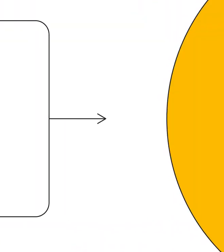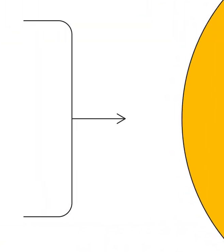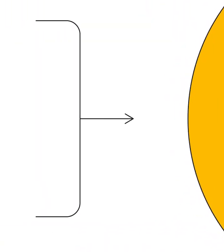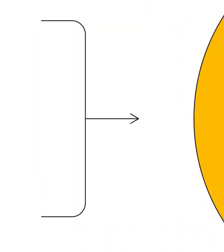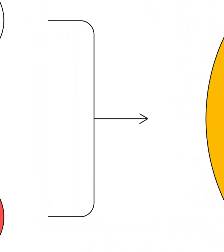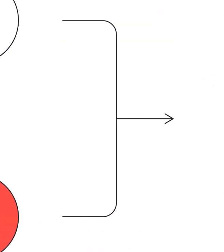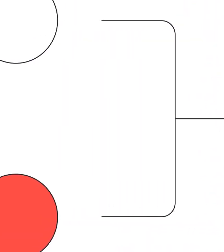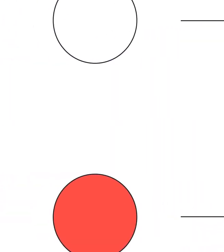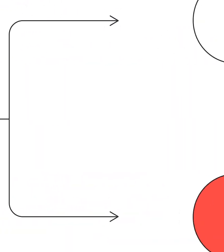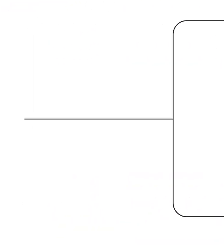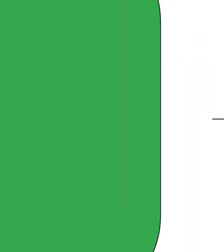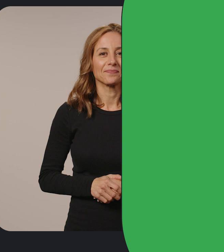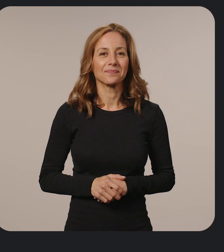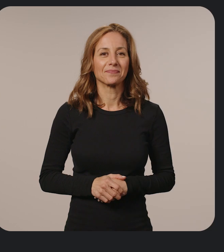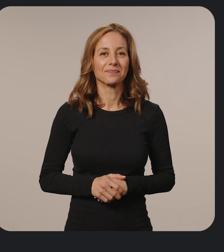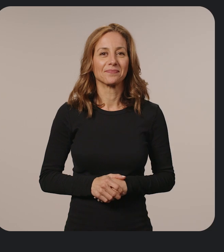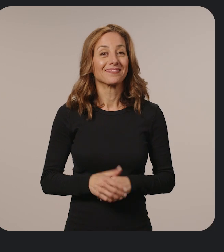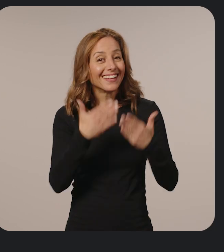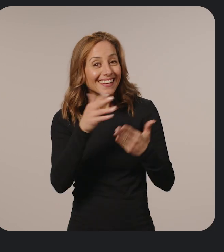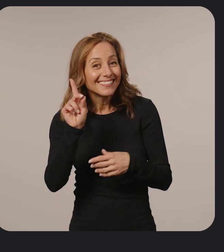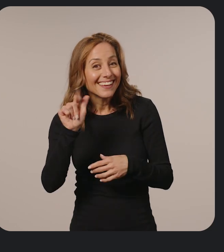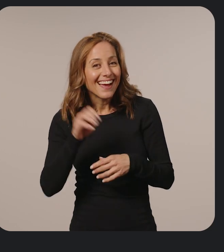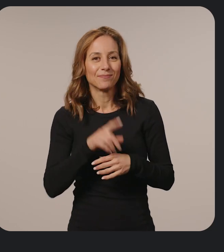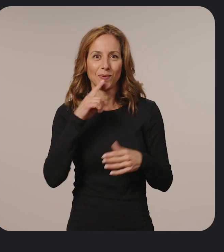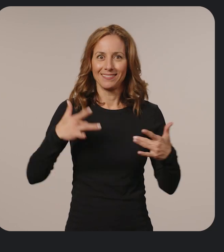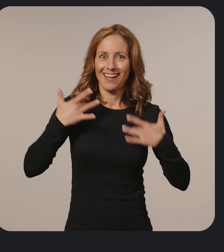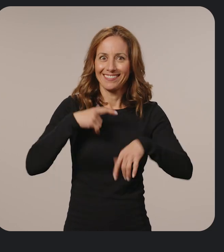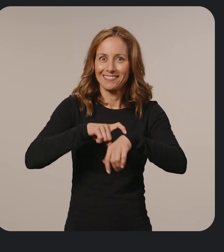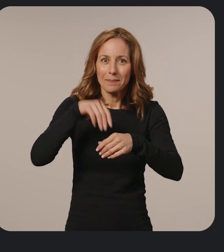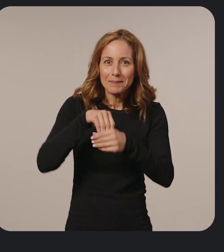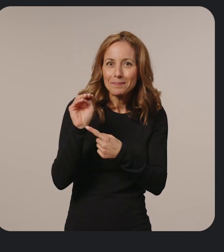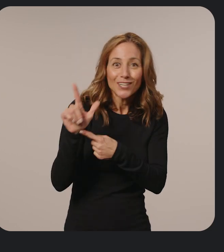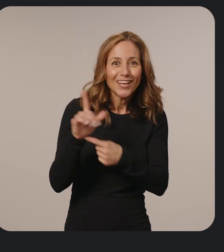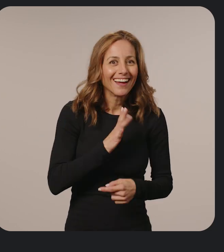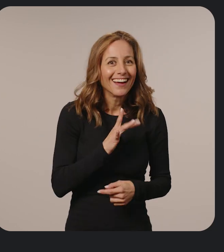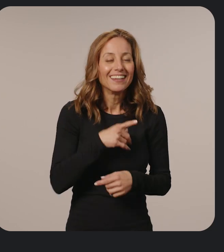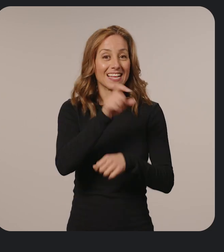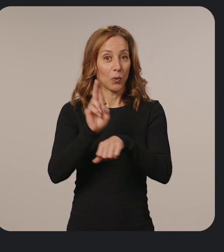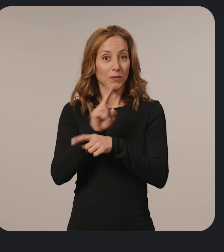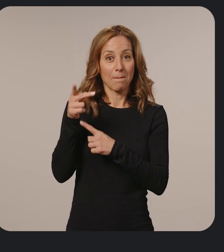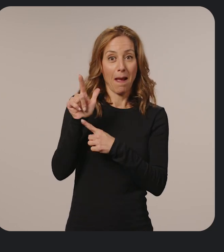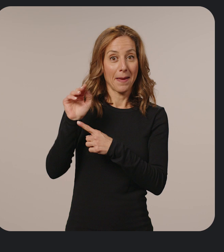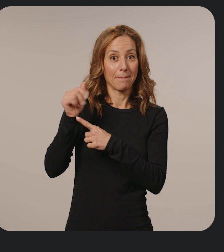Thanks, Dale. This is a really exciting time in machine learning. And you can use the PaLM API to develop an entirely new class of applications